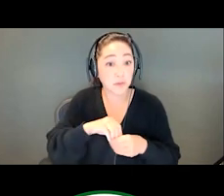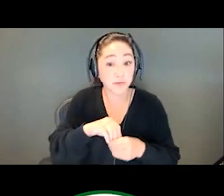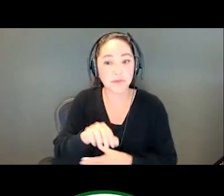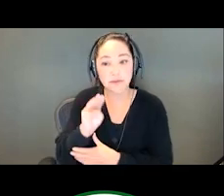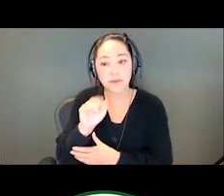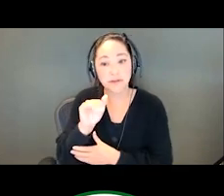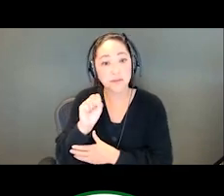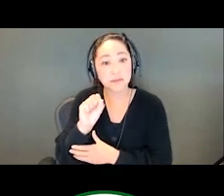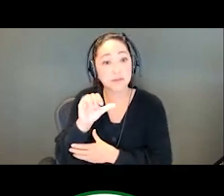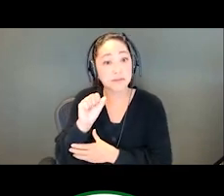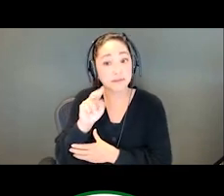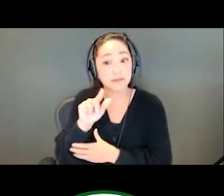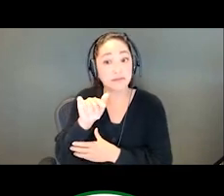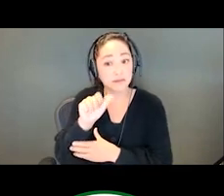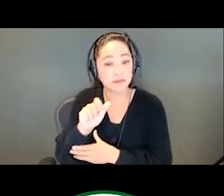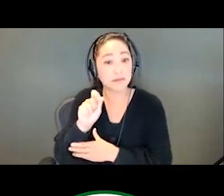Mississauga of the credit.